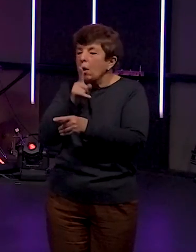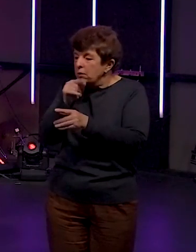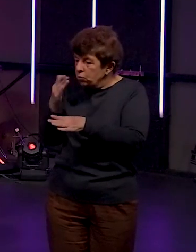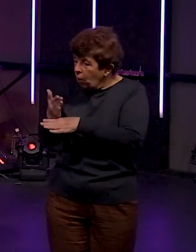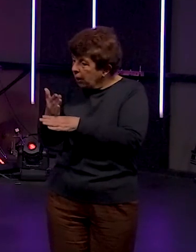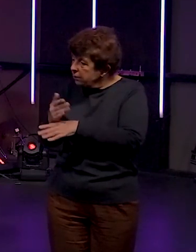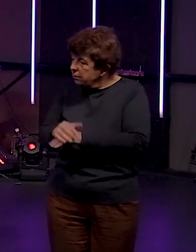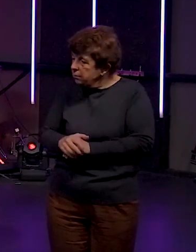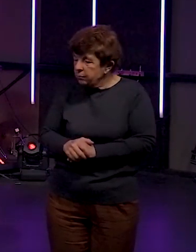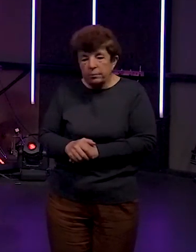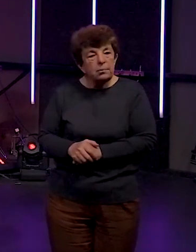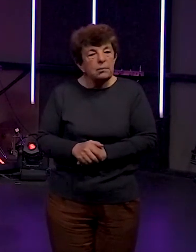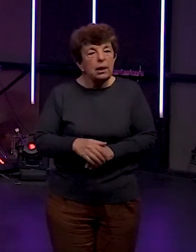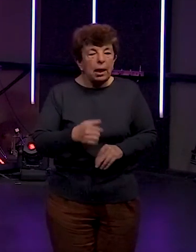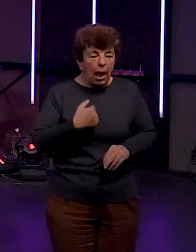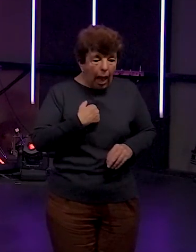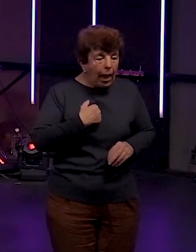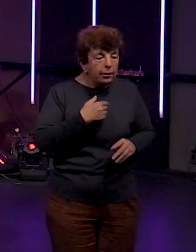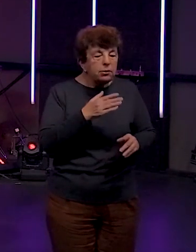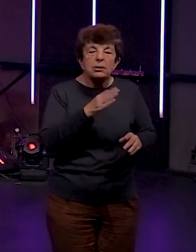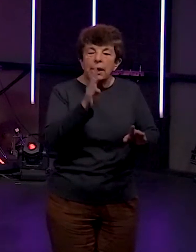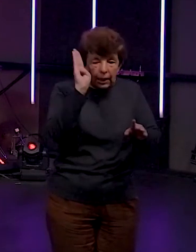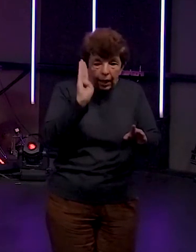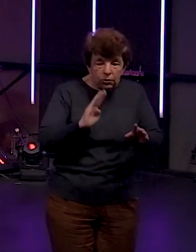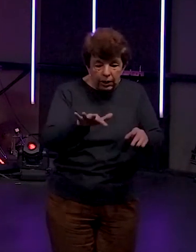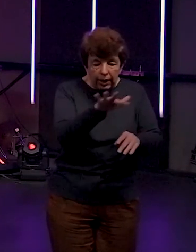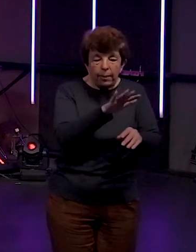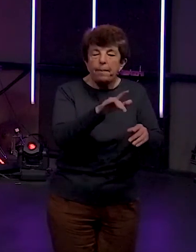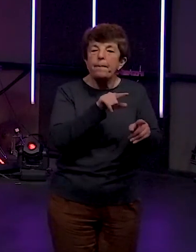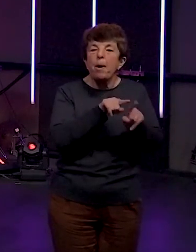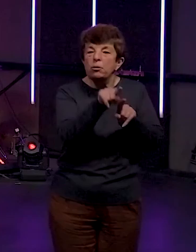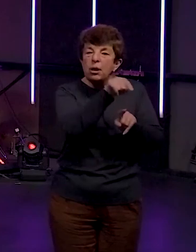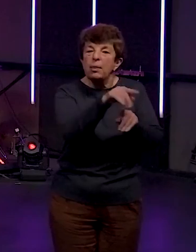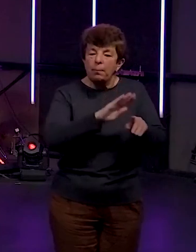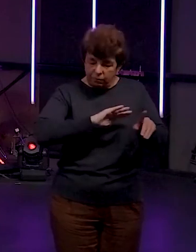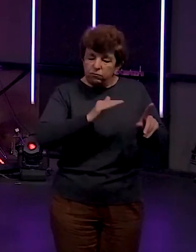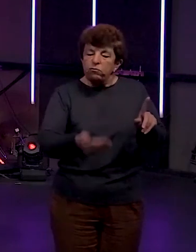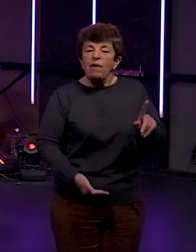Being a rural community many of them were farmers and also as a part of the